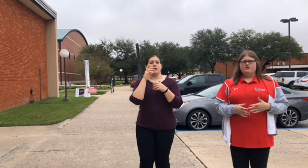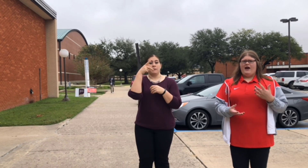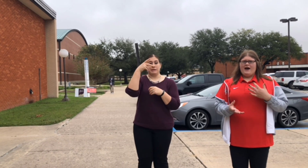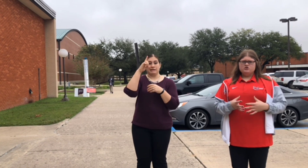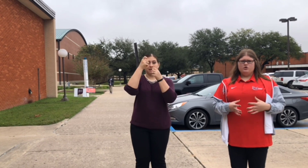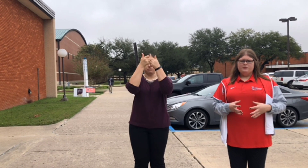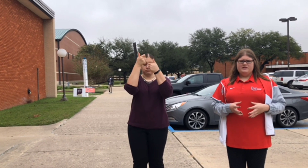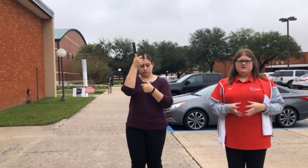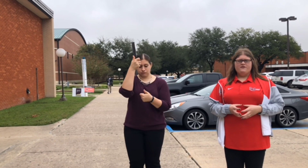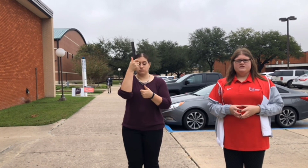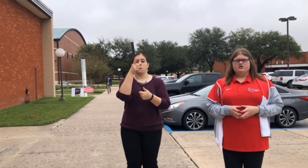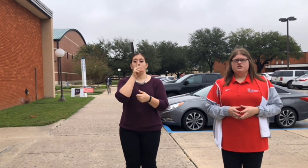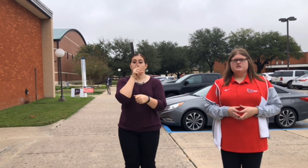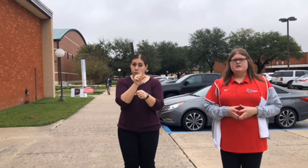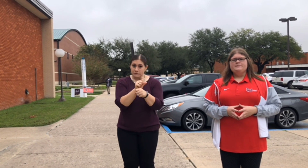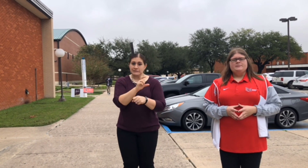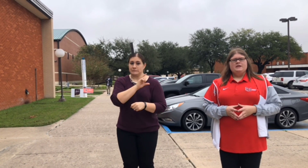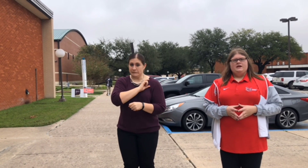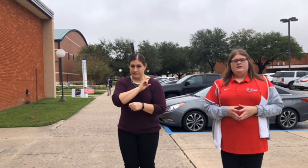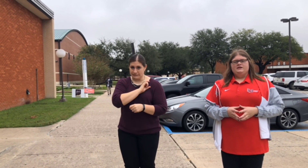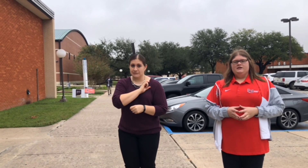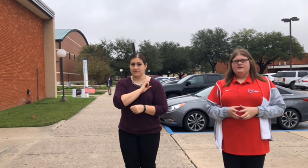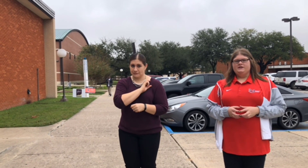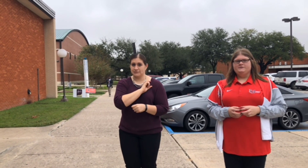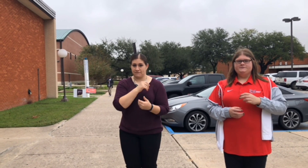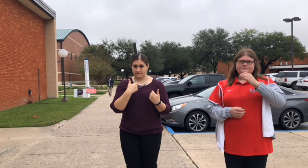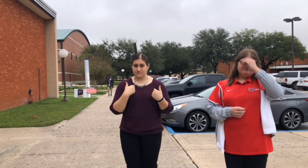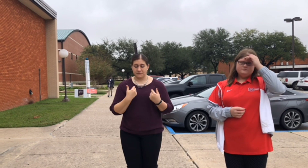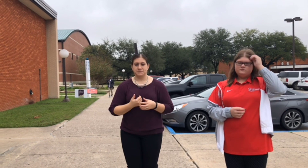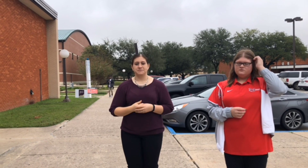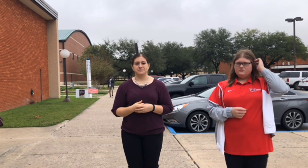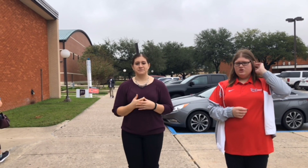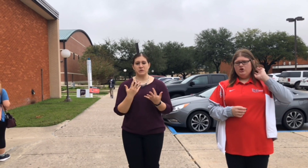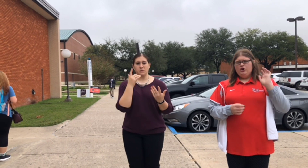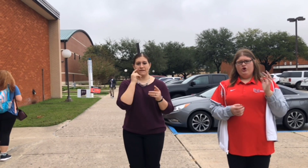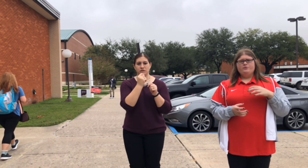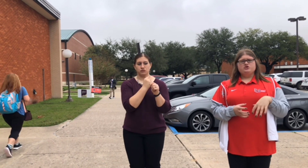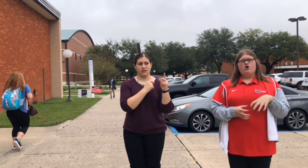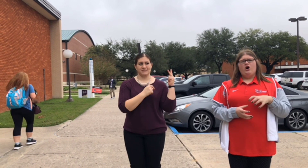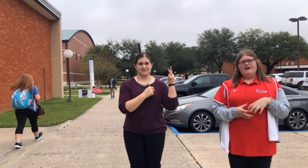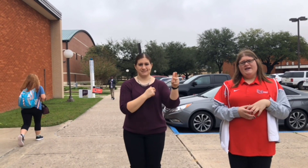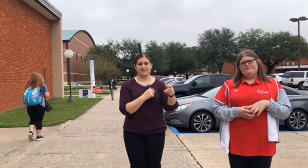are actual police officers who patrol on campus and